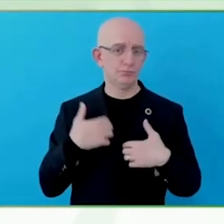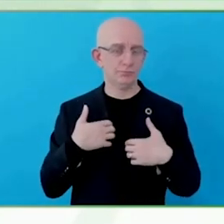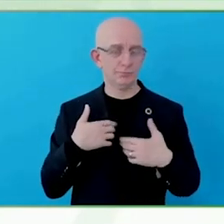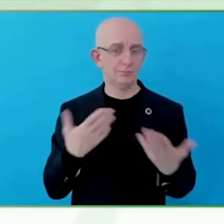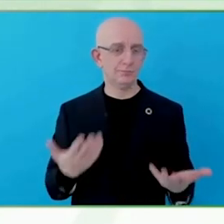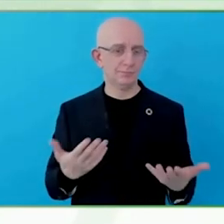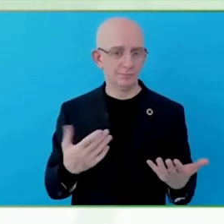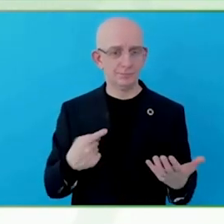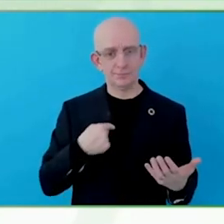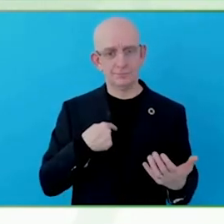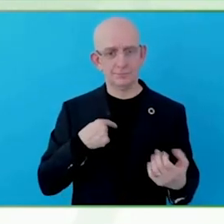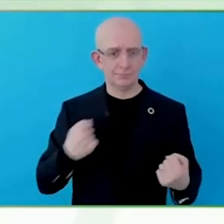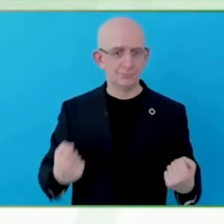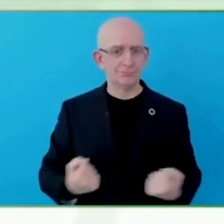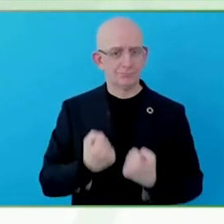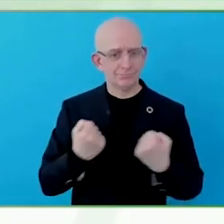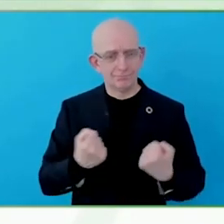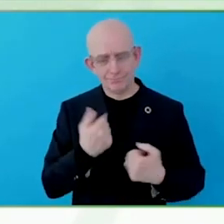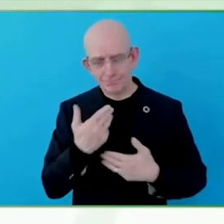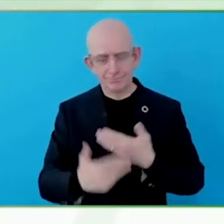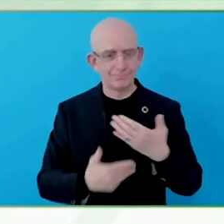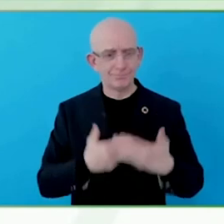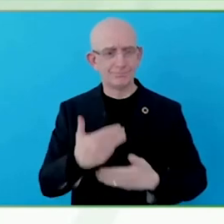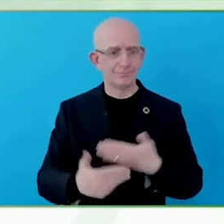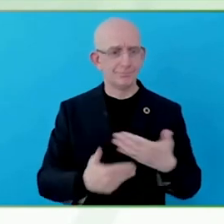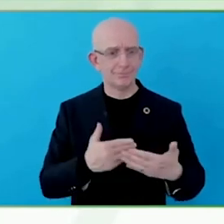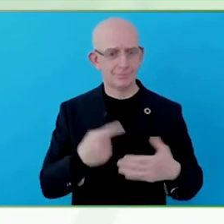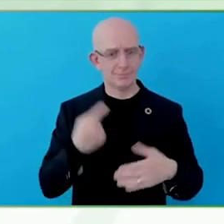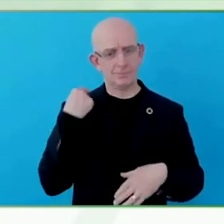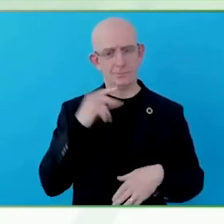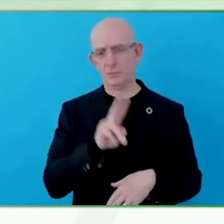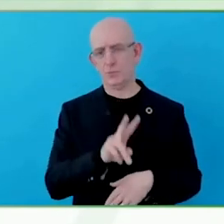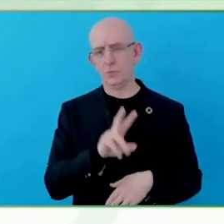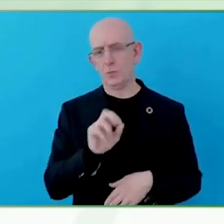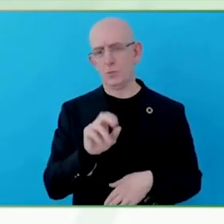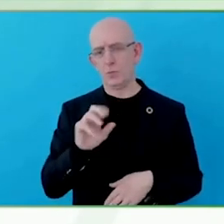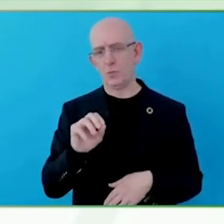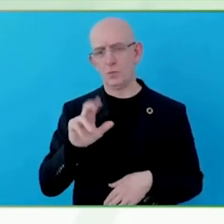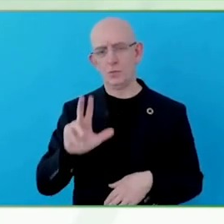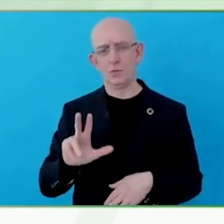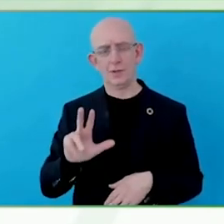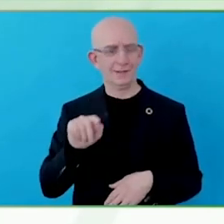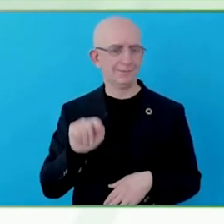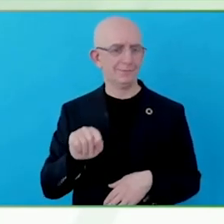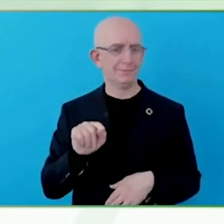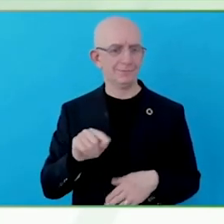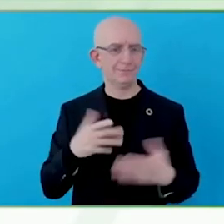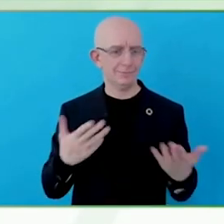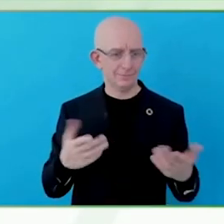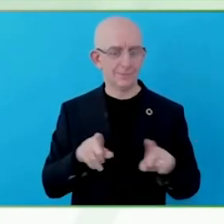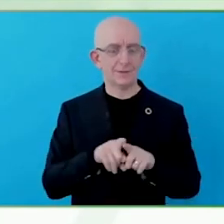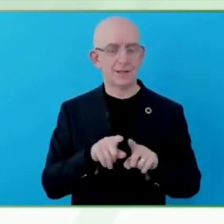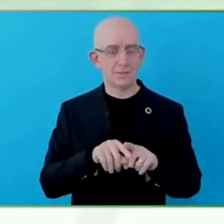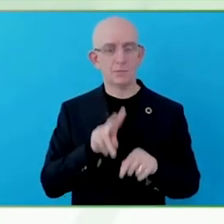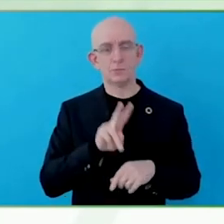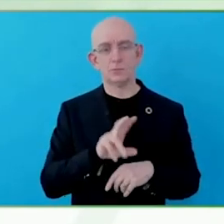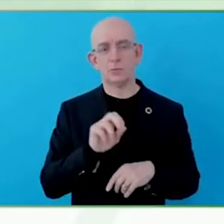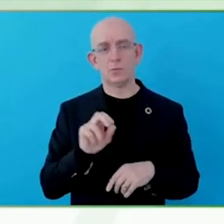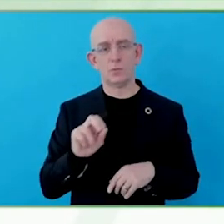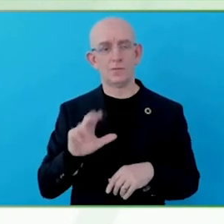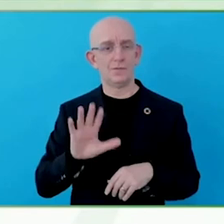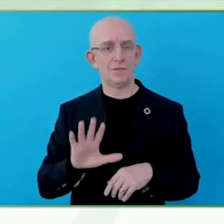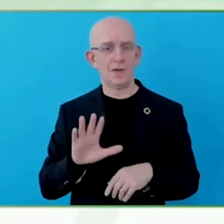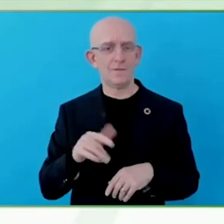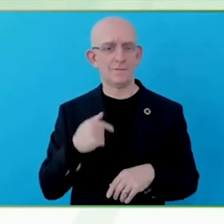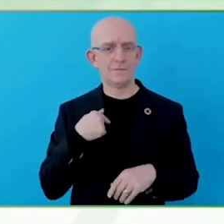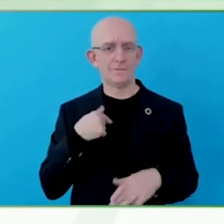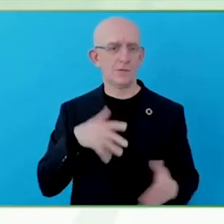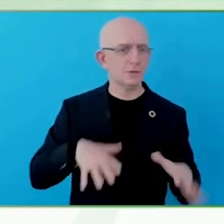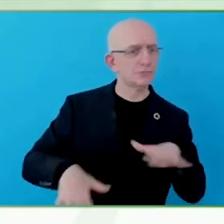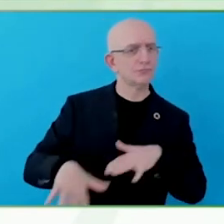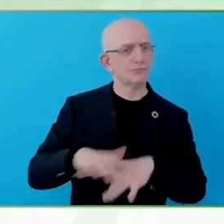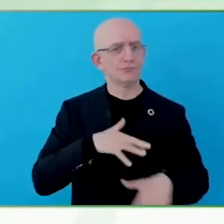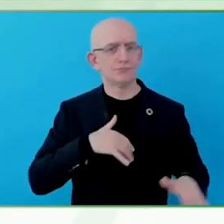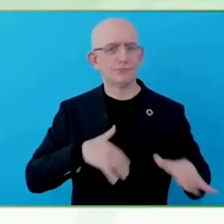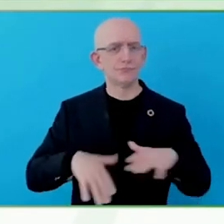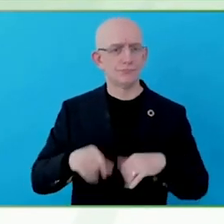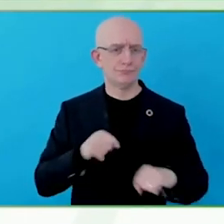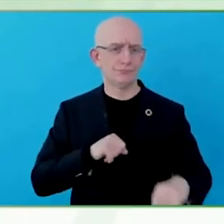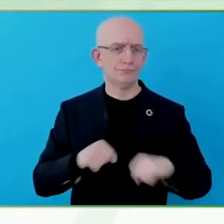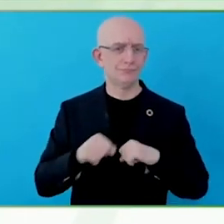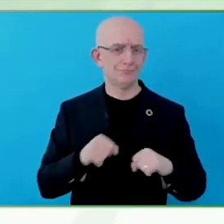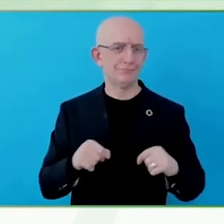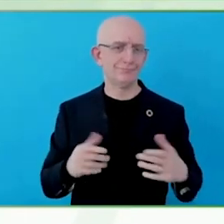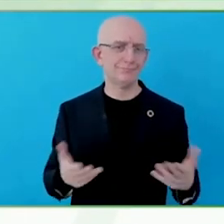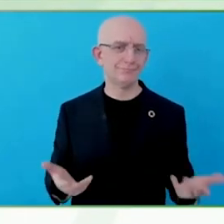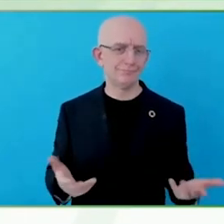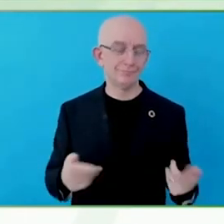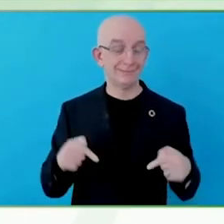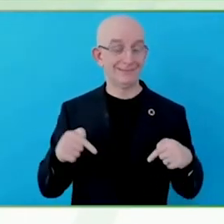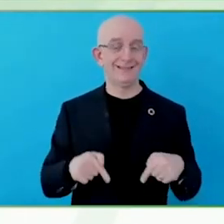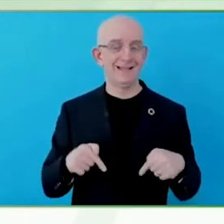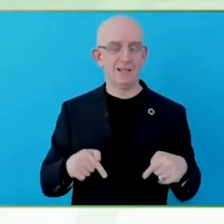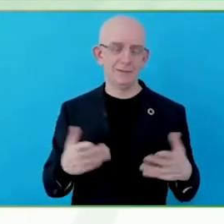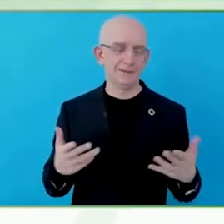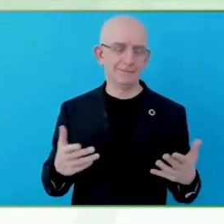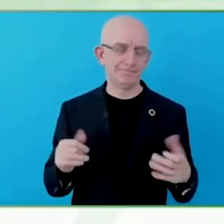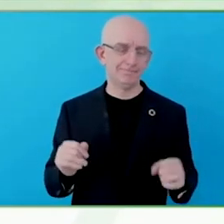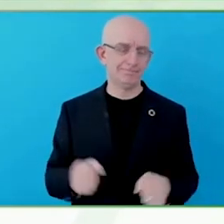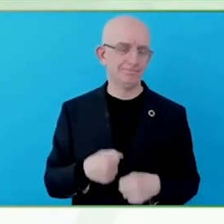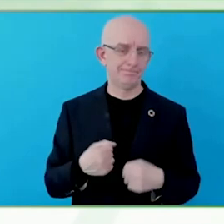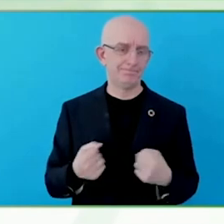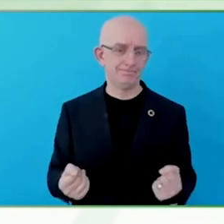I am very happy to contribute.